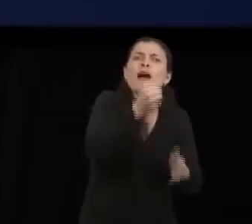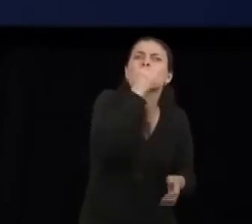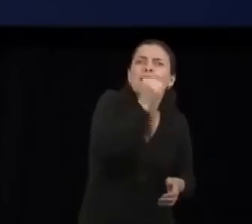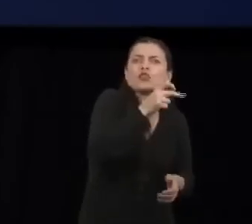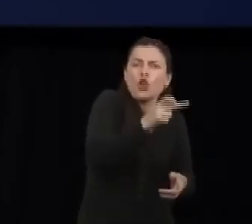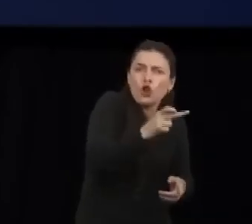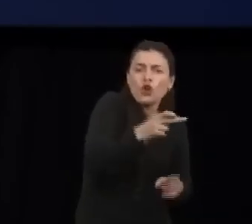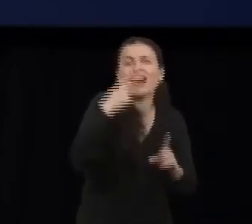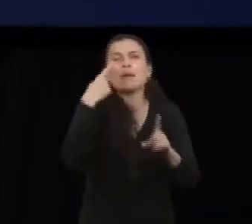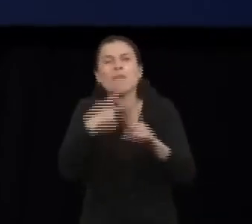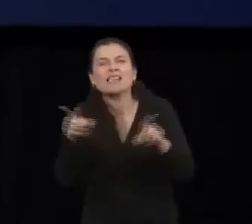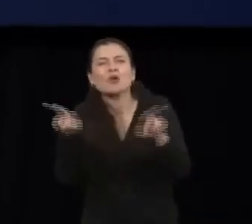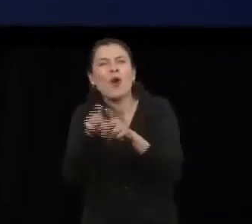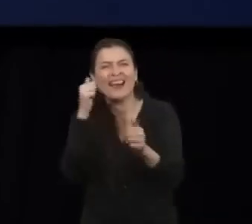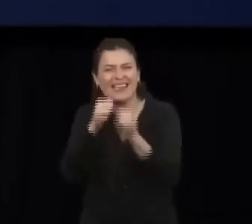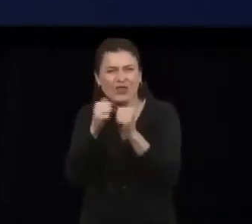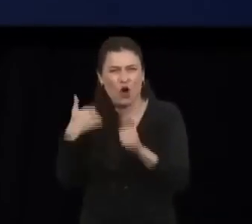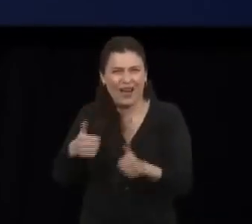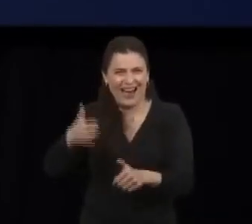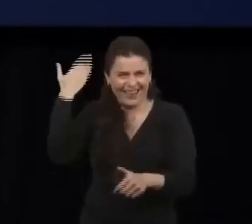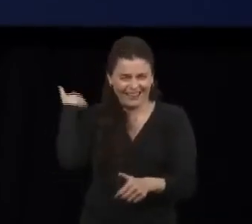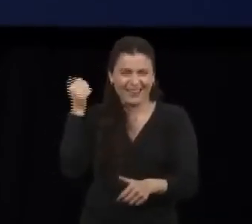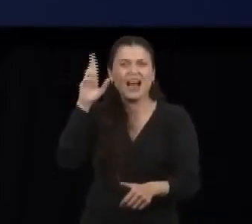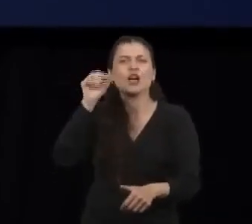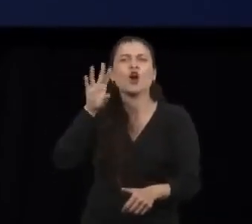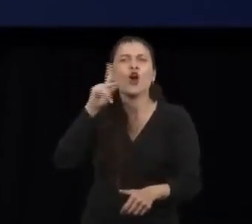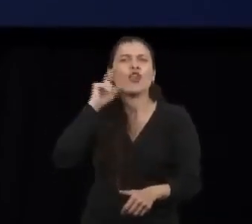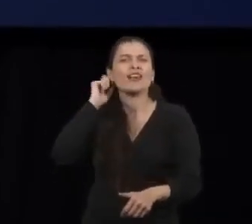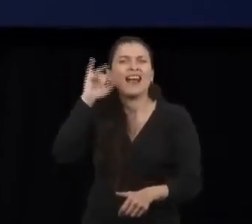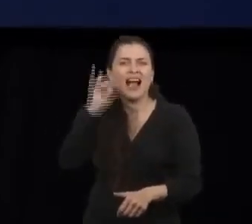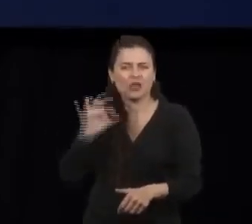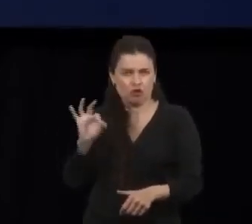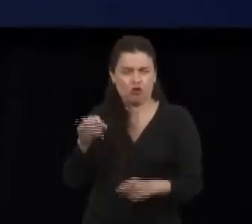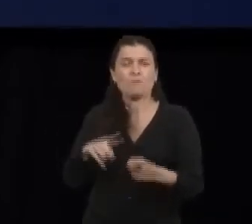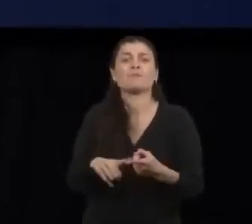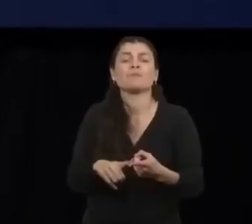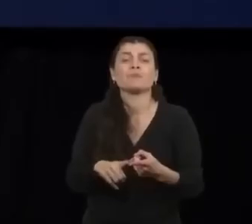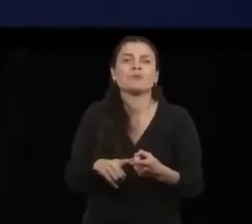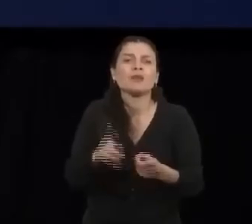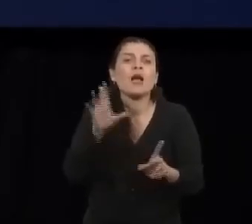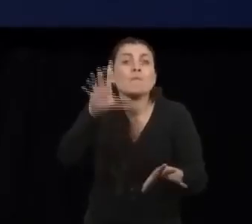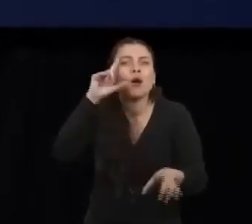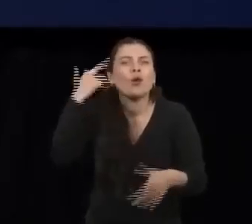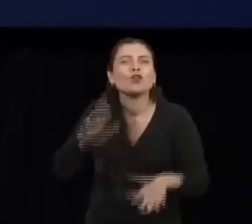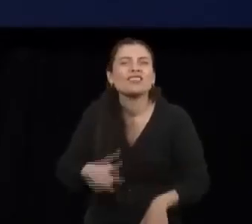a balance of the central bank worse than the one that Alfonso's hyper had in the previous one,